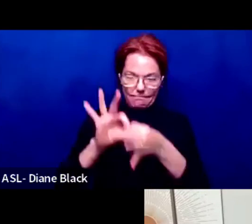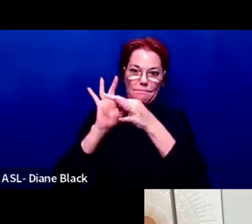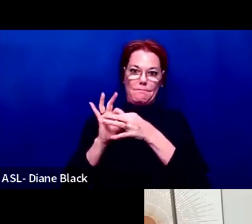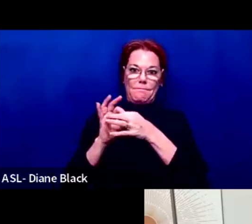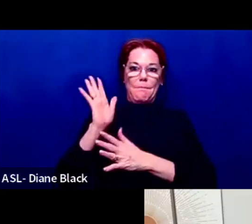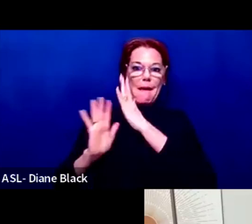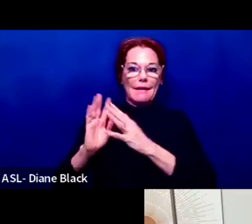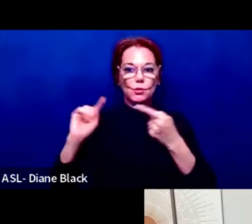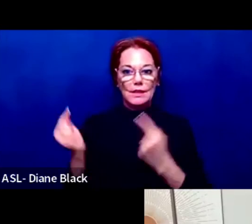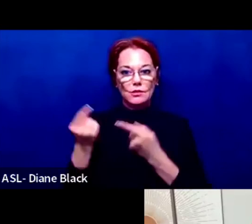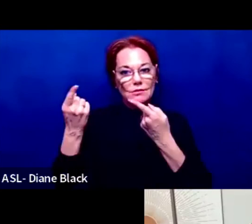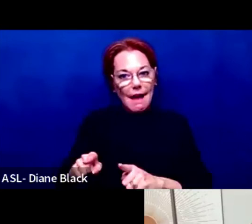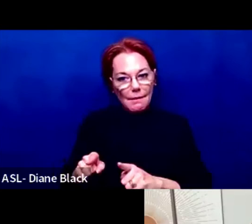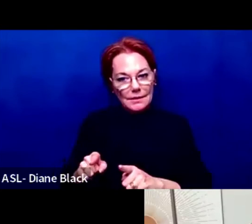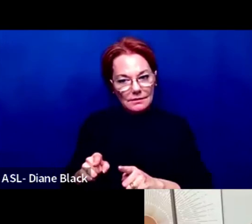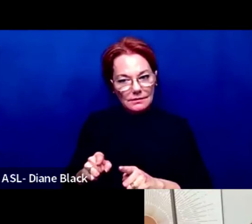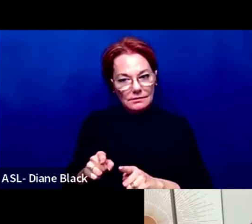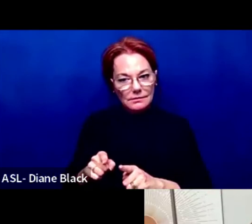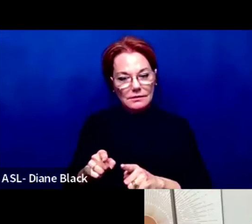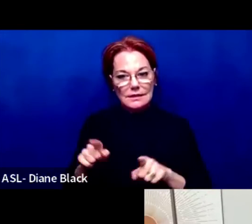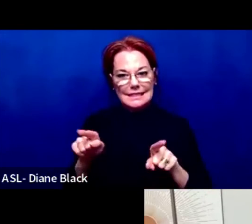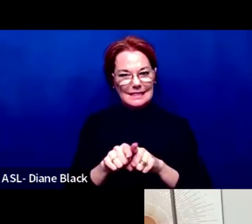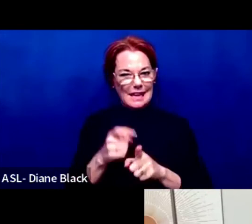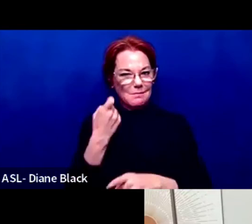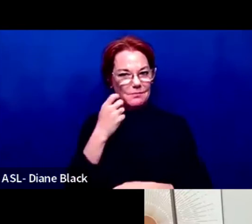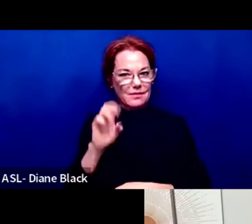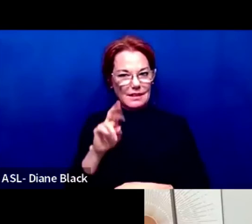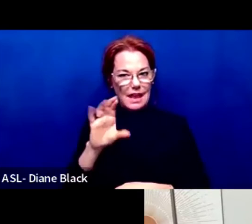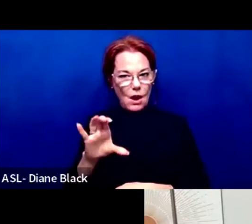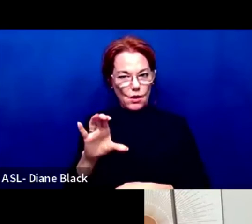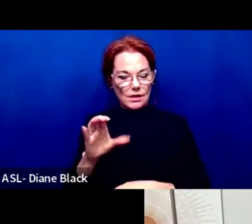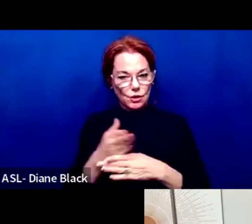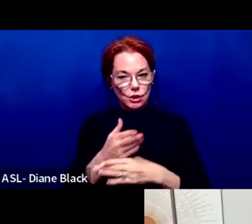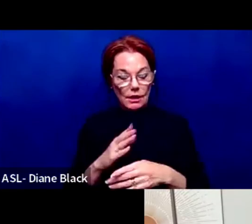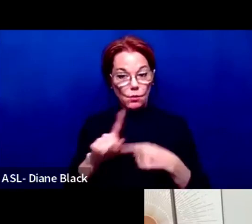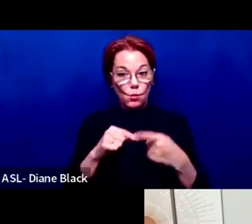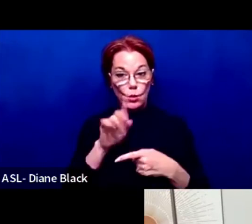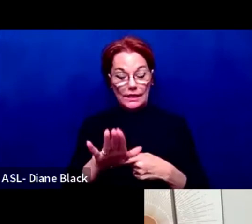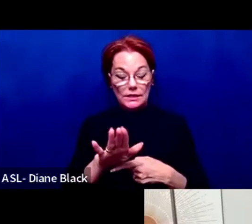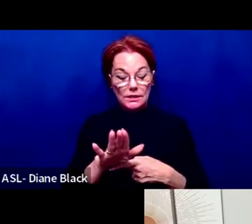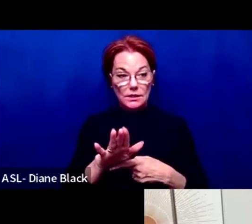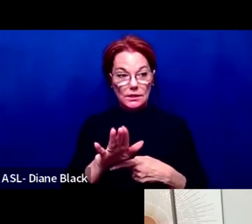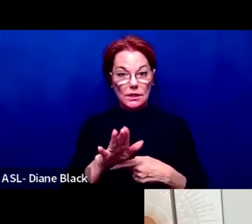what Eric just shared earlier about, when he did have his major, his major injury in